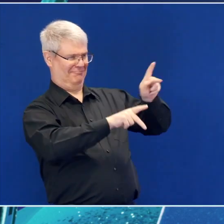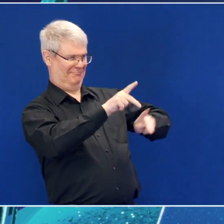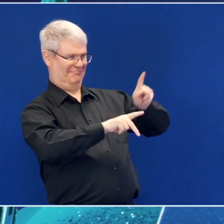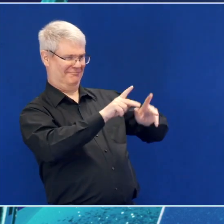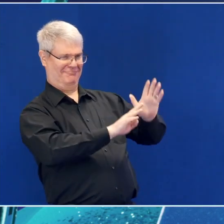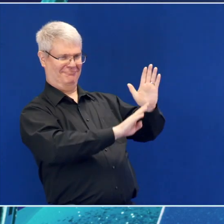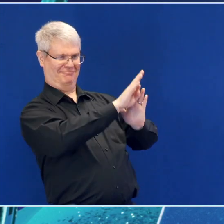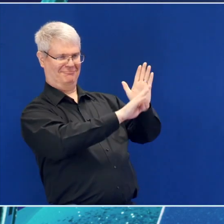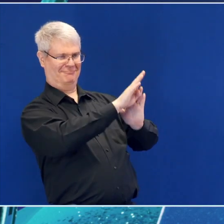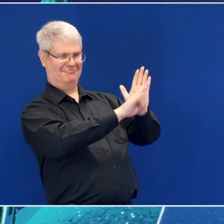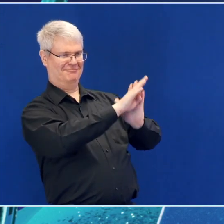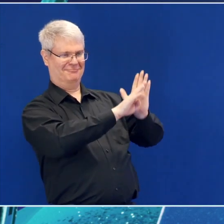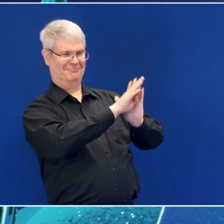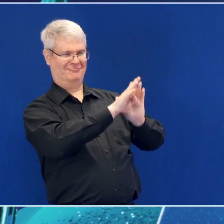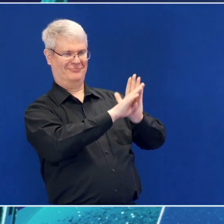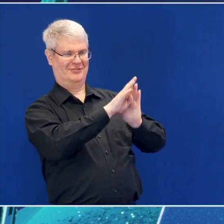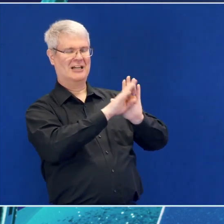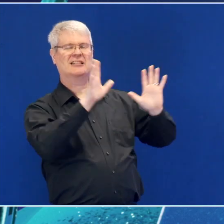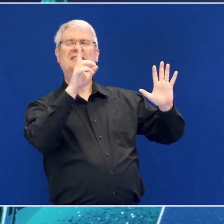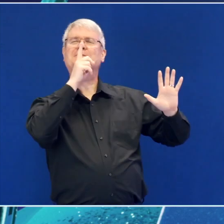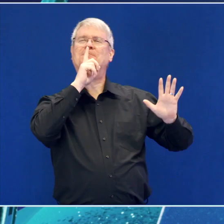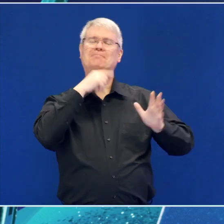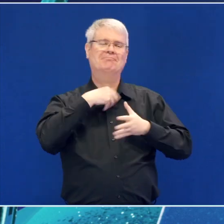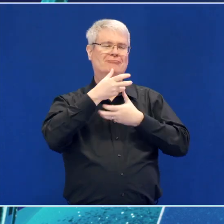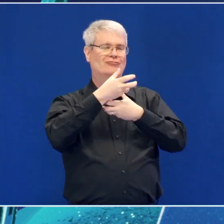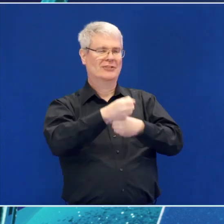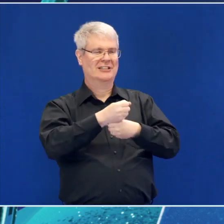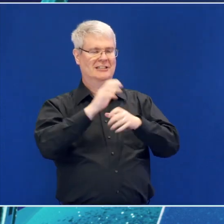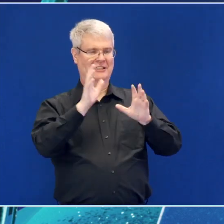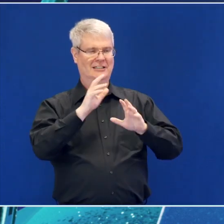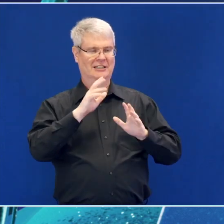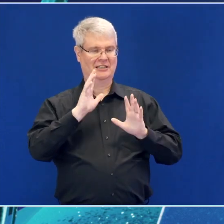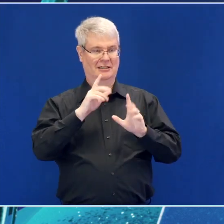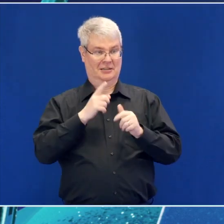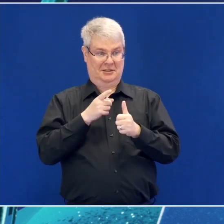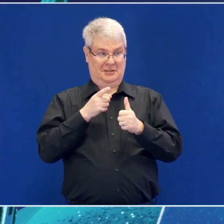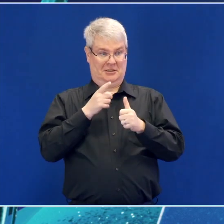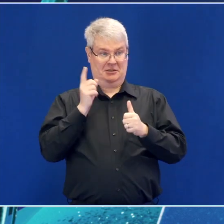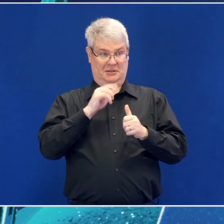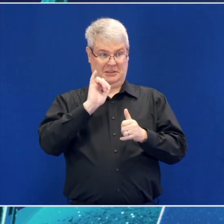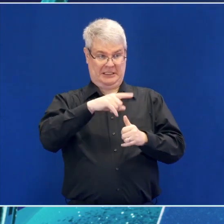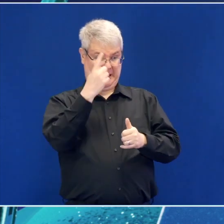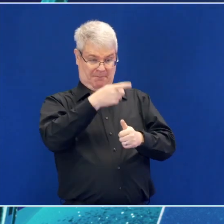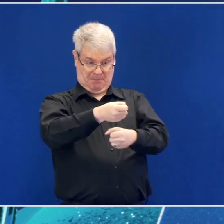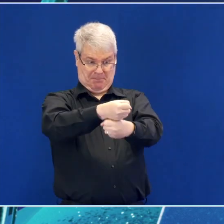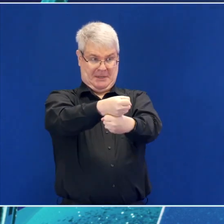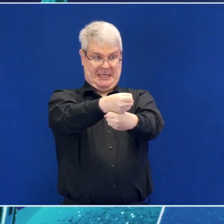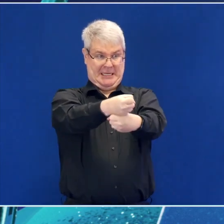it's about how do we take the output that's being generated and how do we test it to make sure that it is --